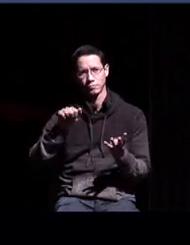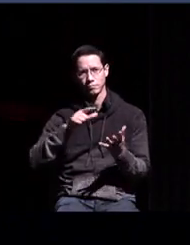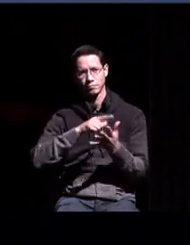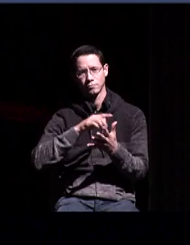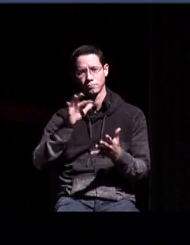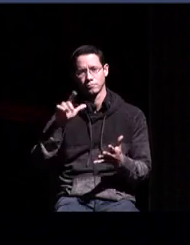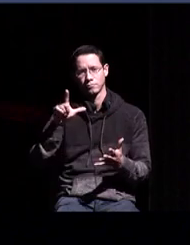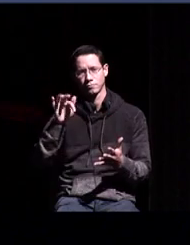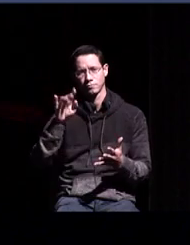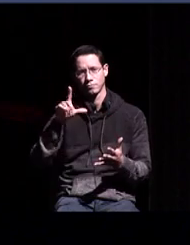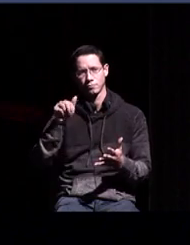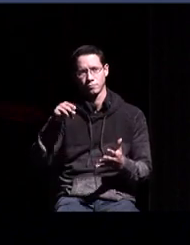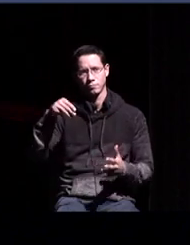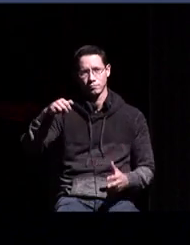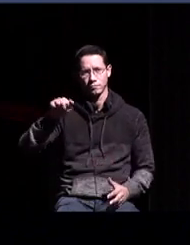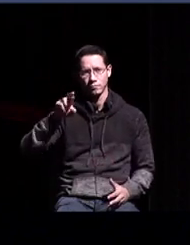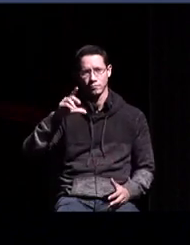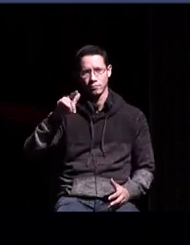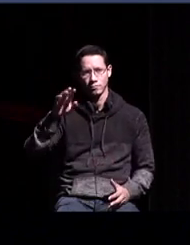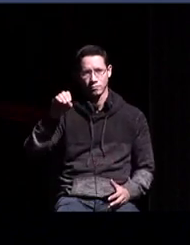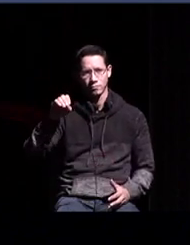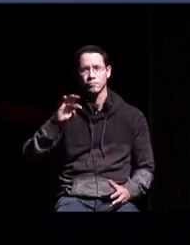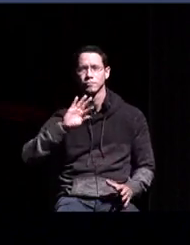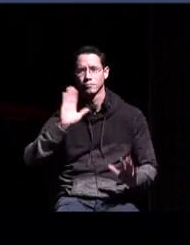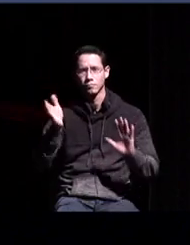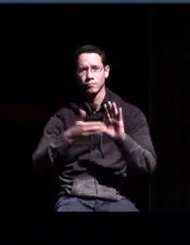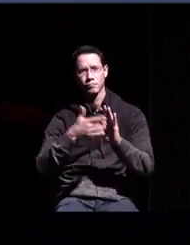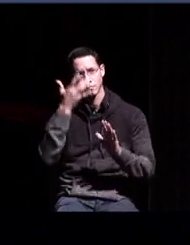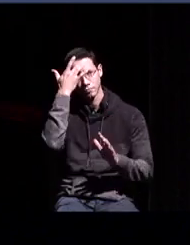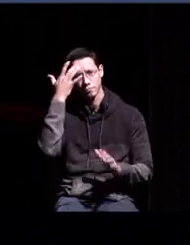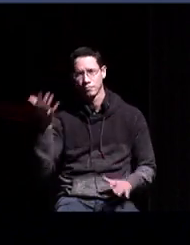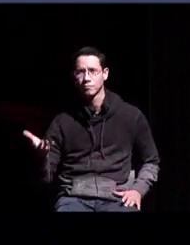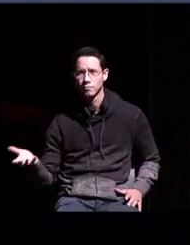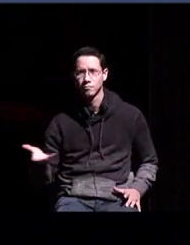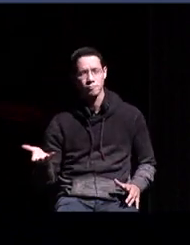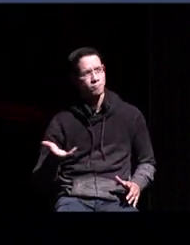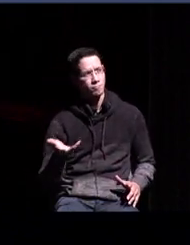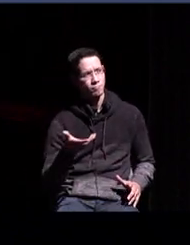who is over there, all the people running up and down here so that this can happen.